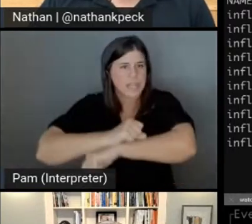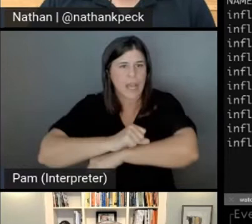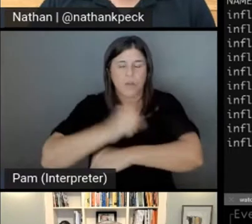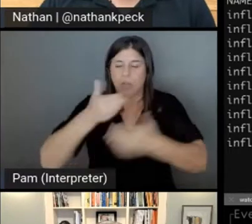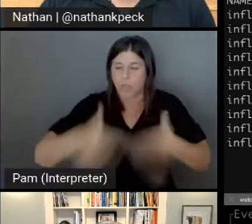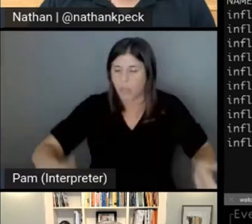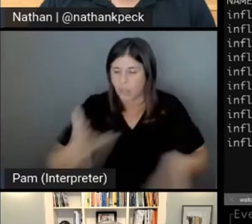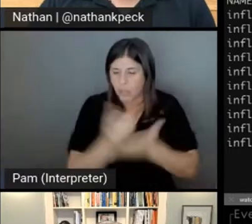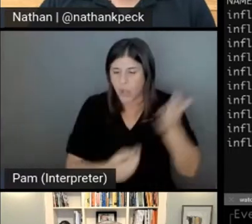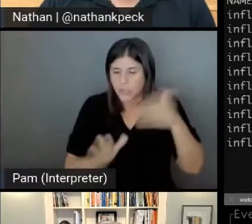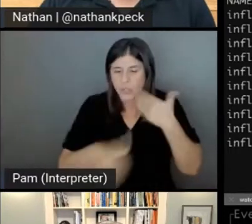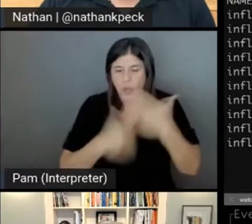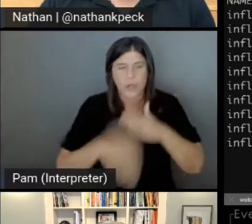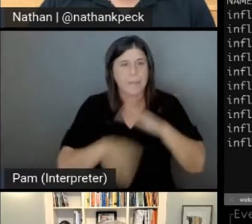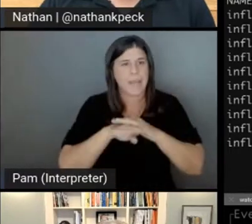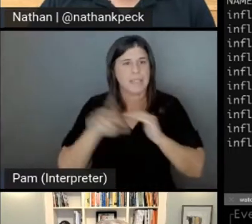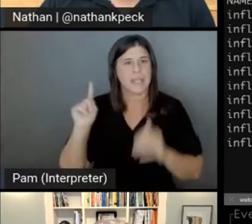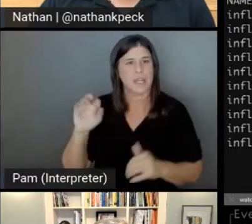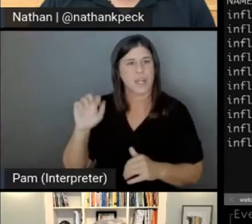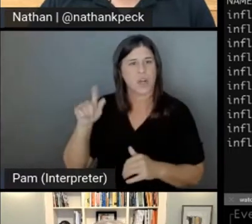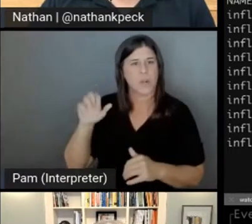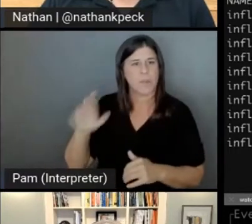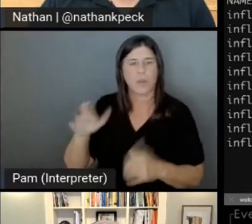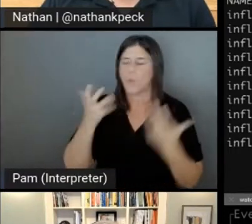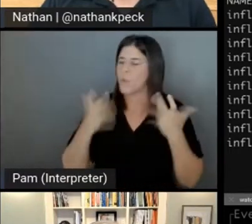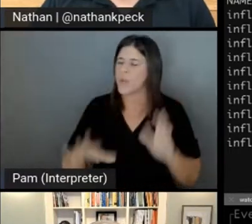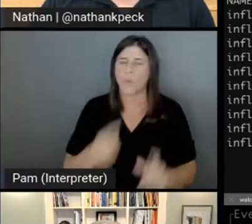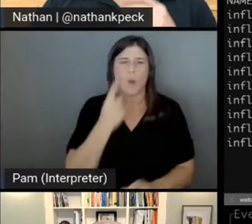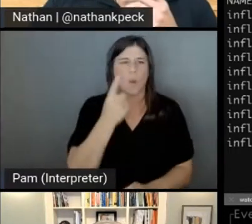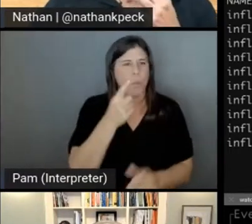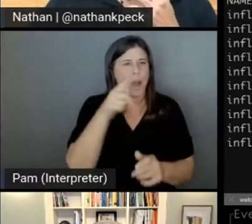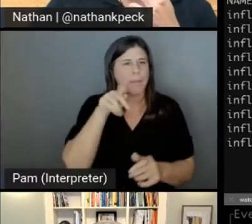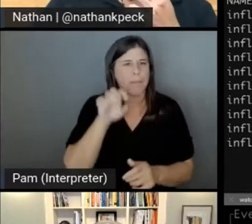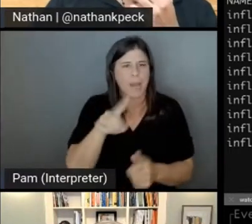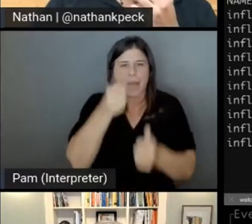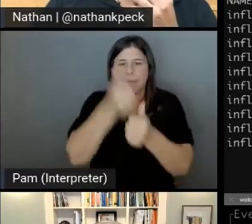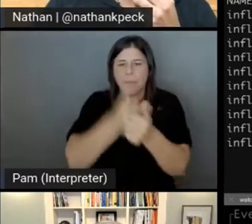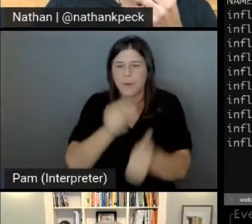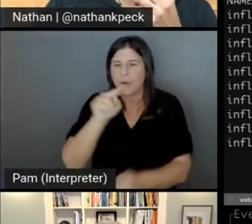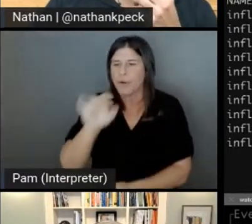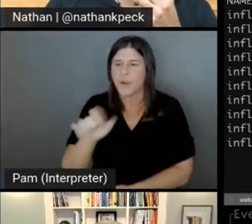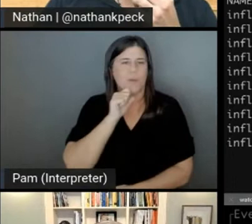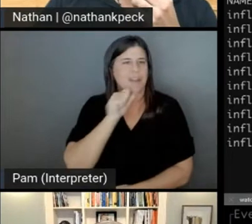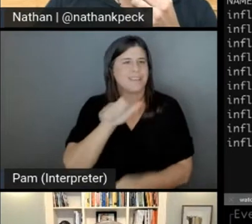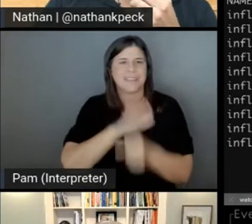In Karpenter we don't want to do one pod per node because it's fairly inefficient from a node overhead perspective.